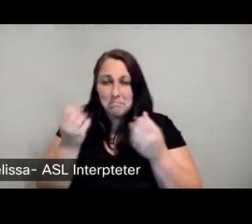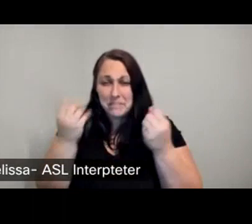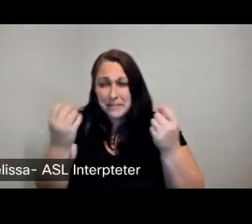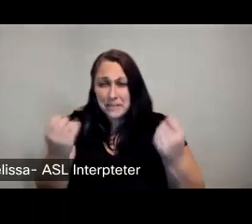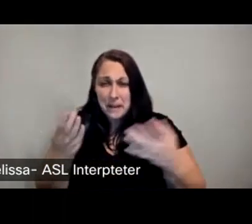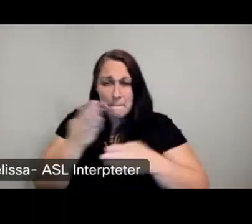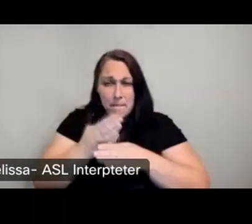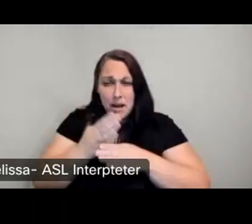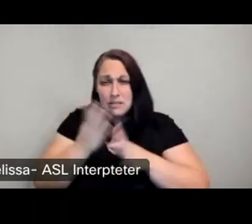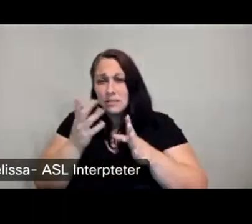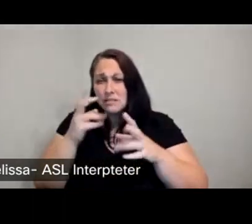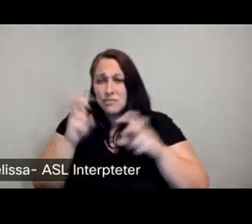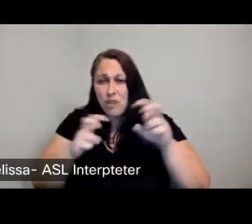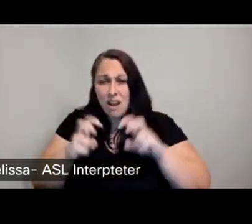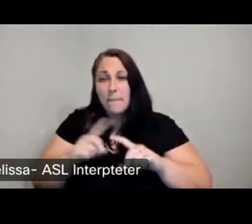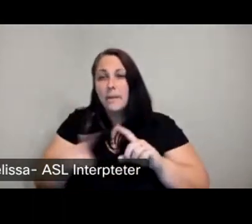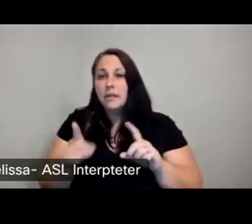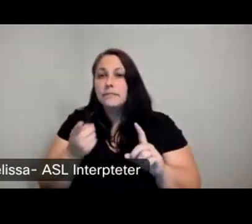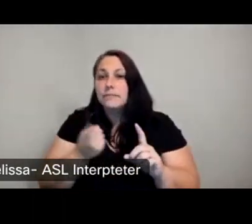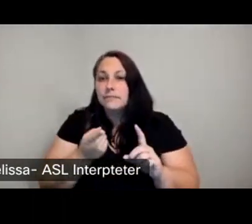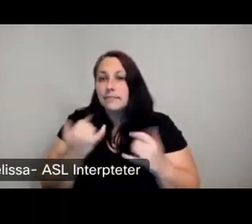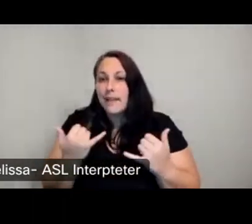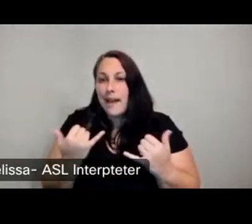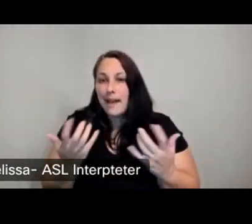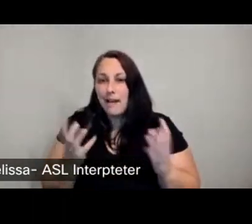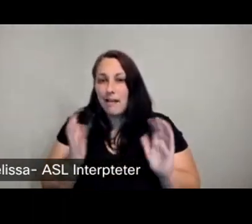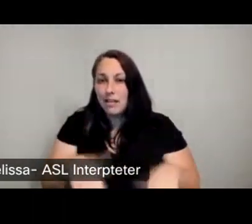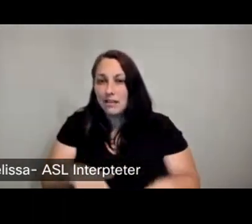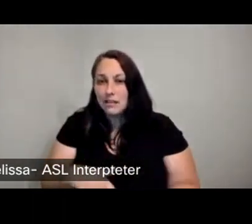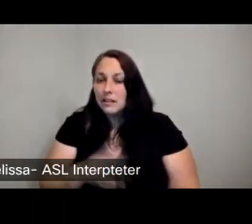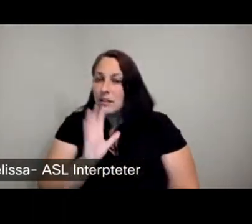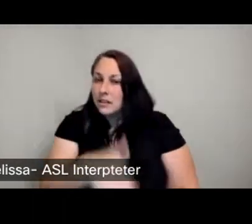just like hopping on the Metro it's not even a problem so I don't I don't the circulator doesn't